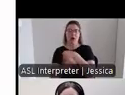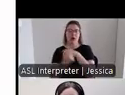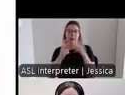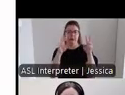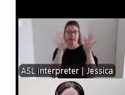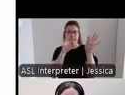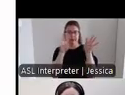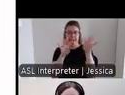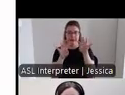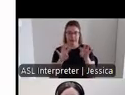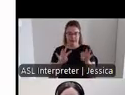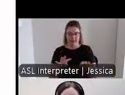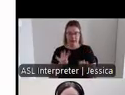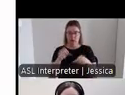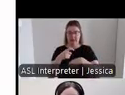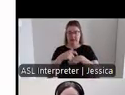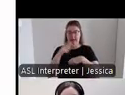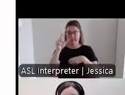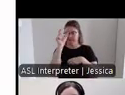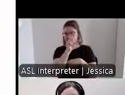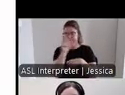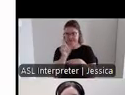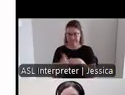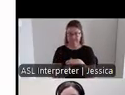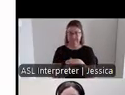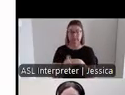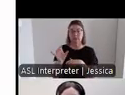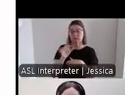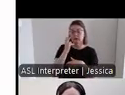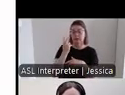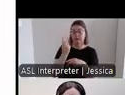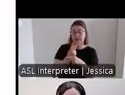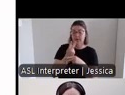We also ended up noting whether video player settings were available, since the ability